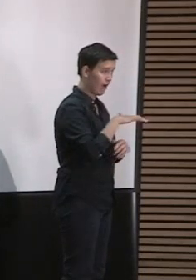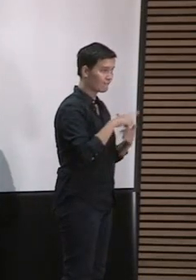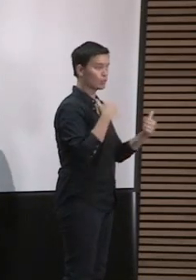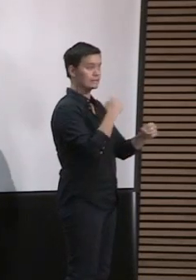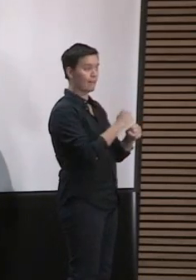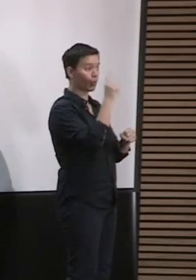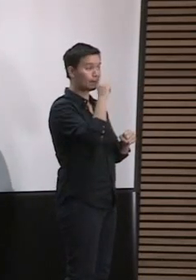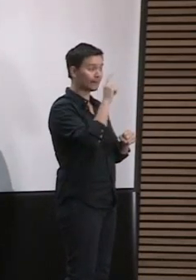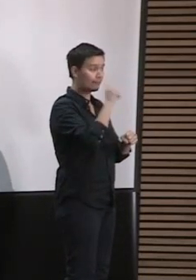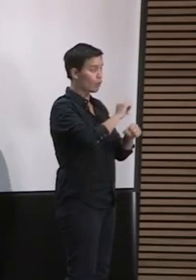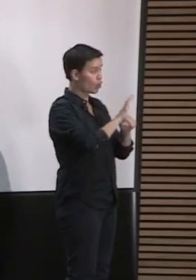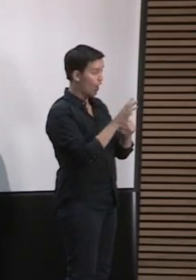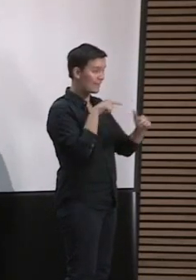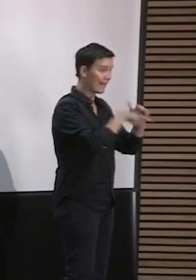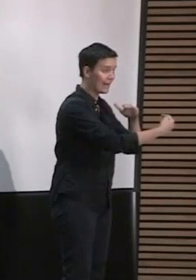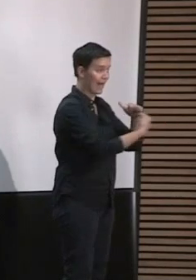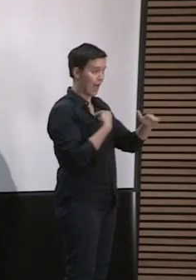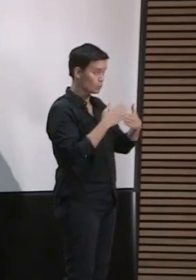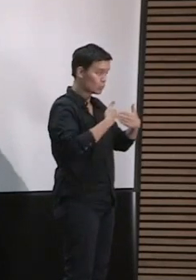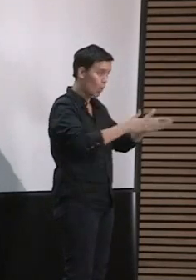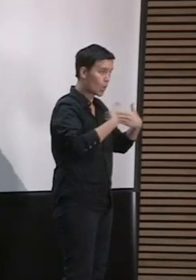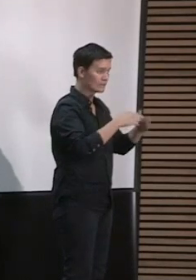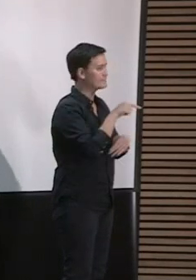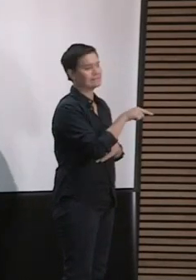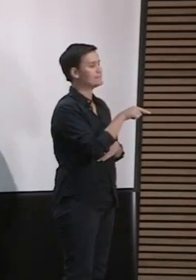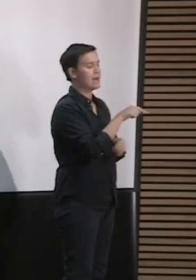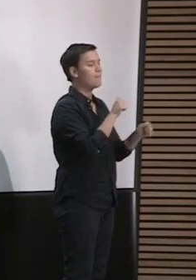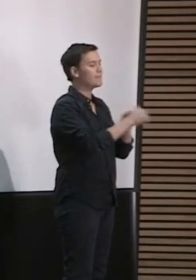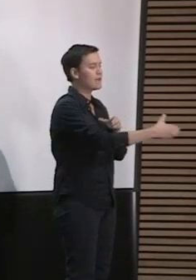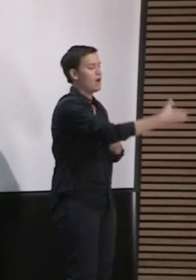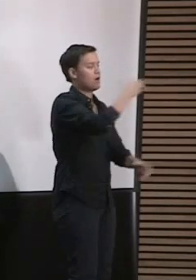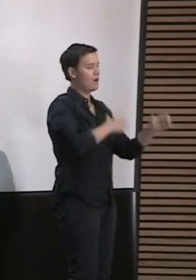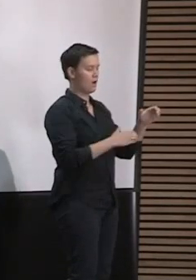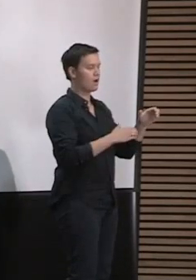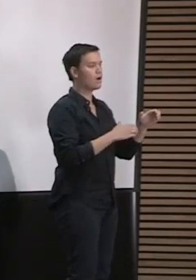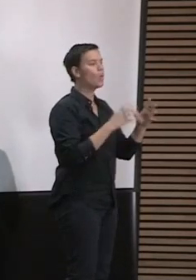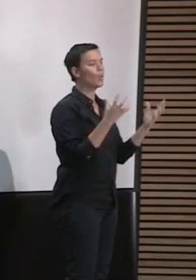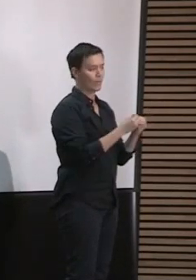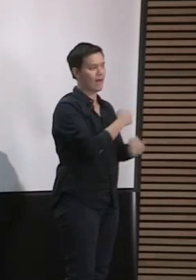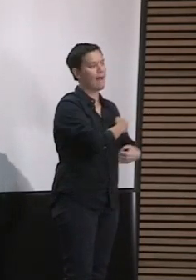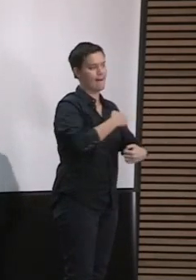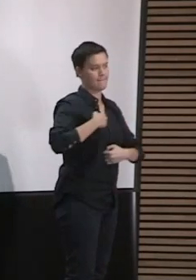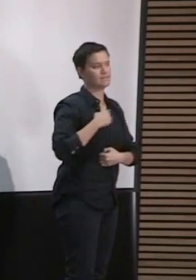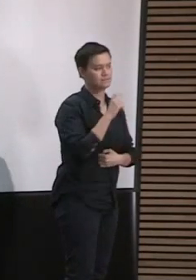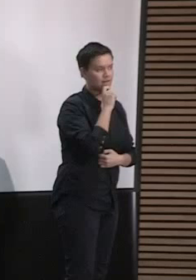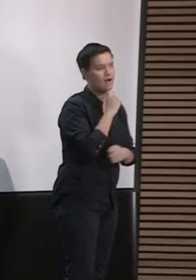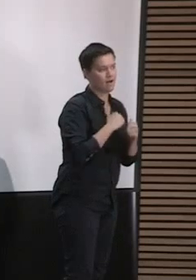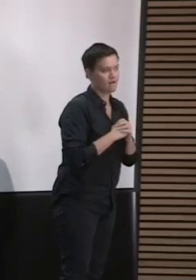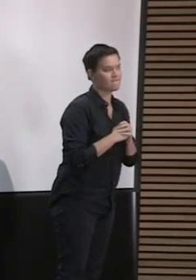the riskiest places, like entry and exit points in private areas, and replace